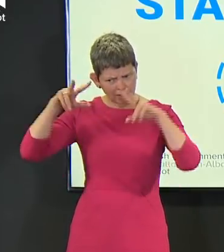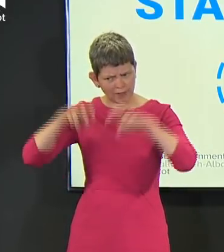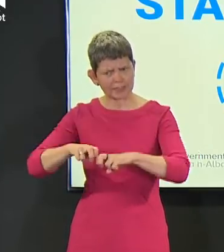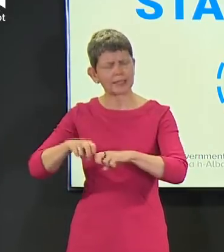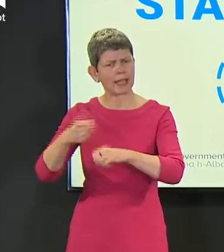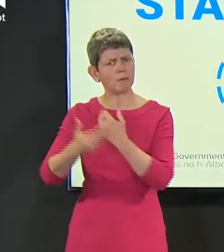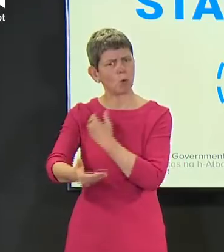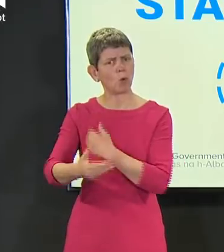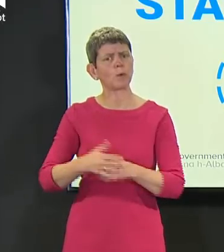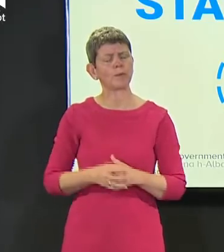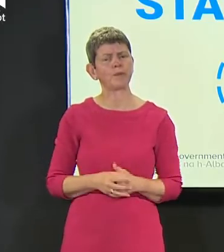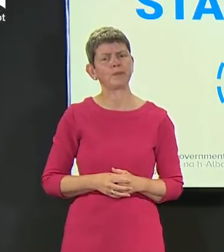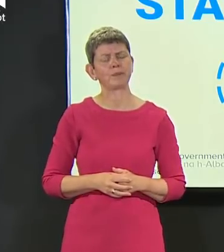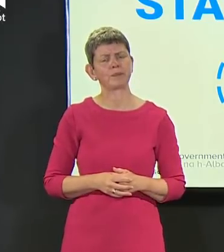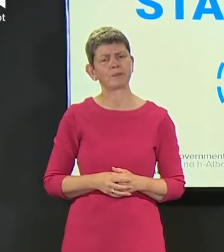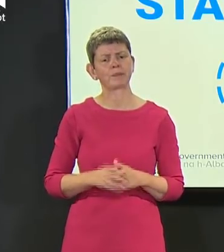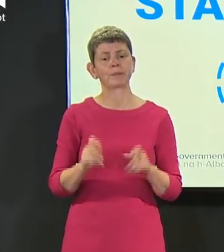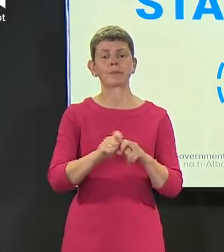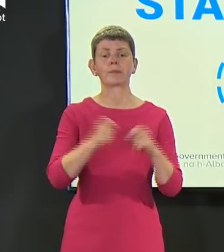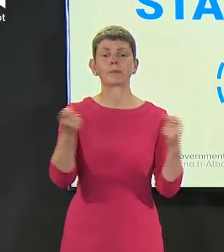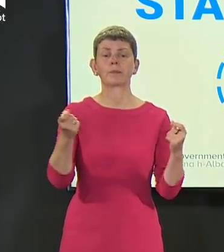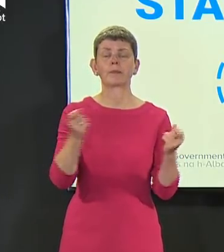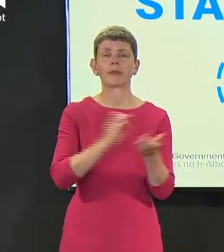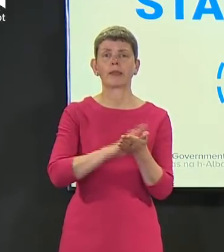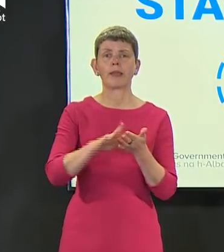Helen McArdle from the herald